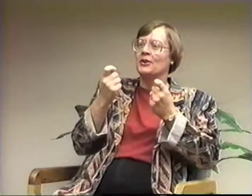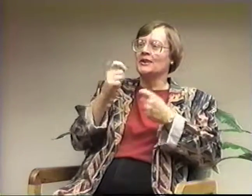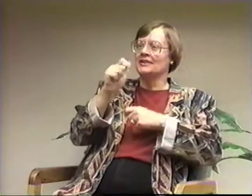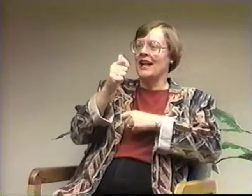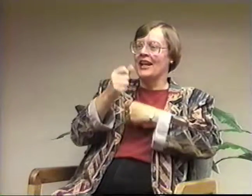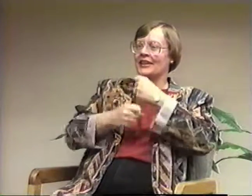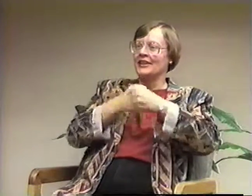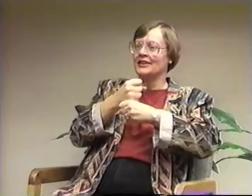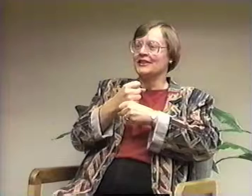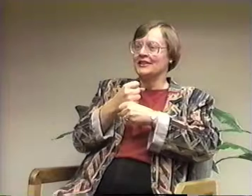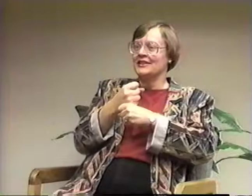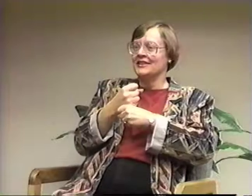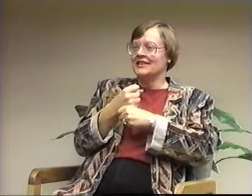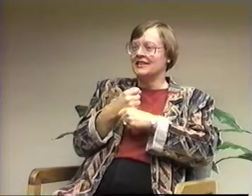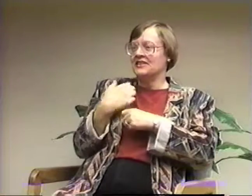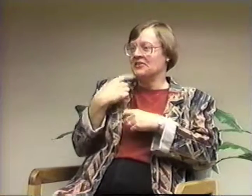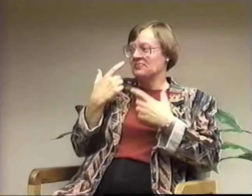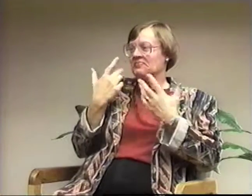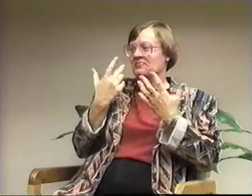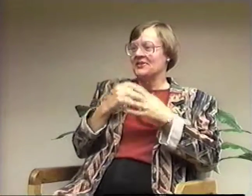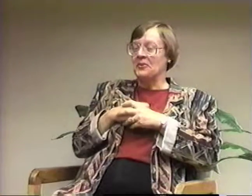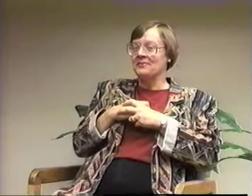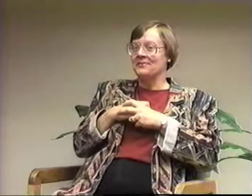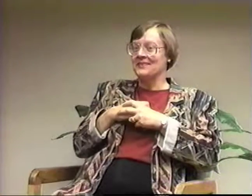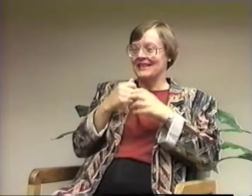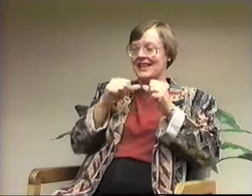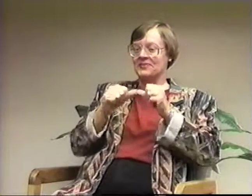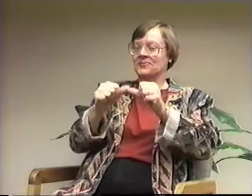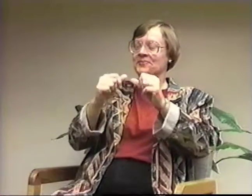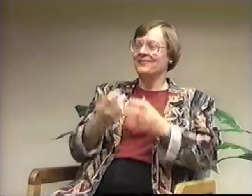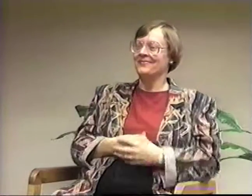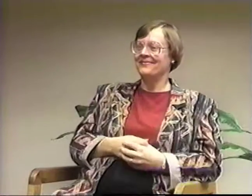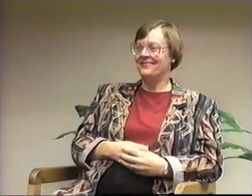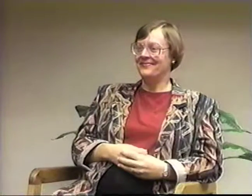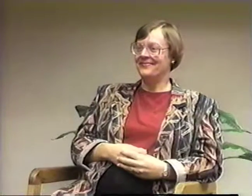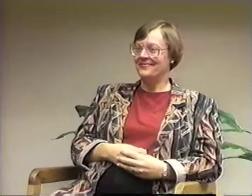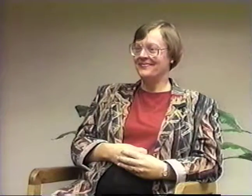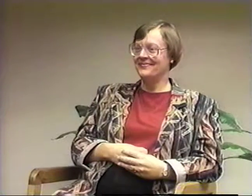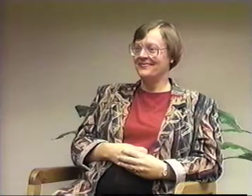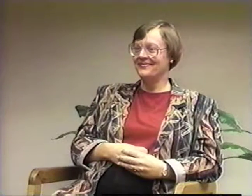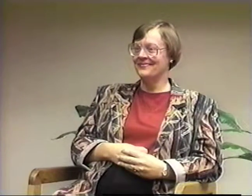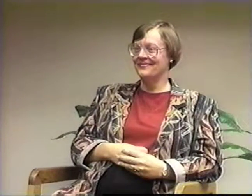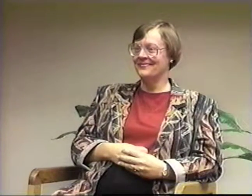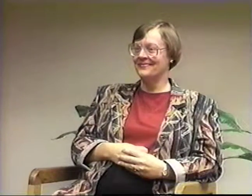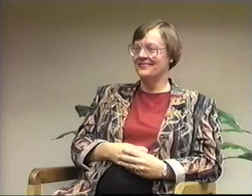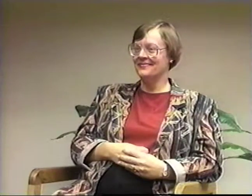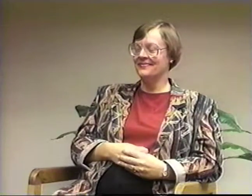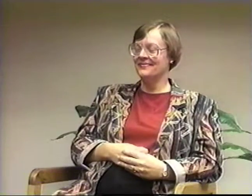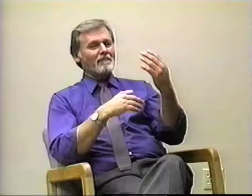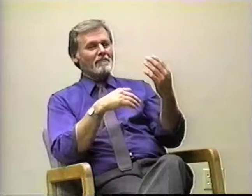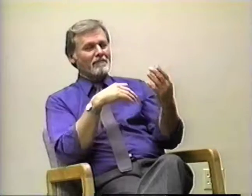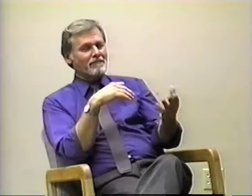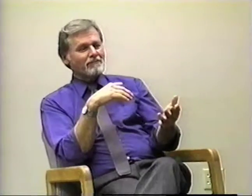Last summer, we celebrated our tenth anniversary. So it continues.